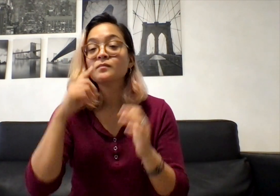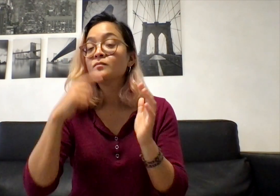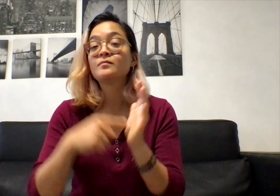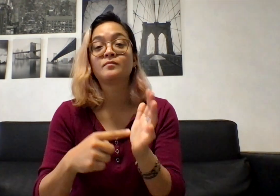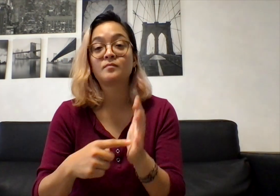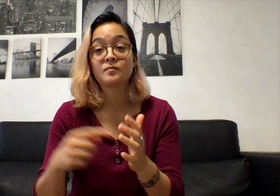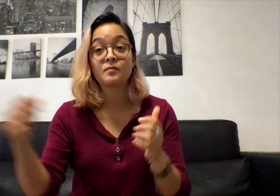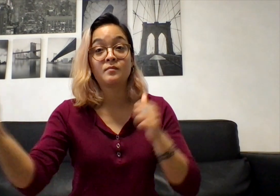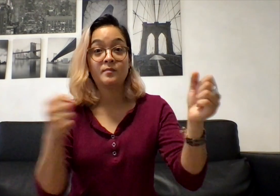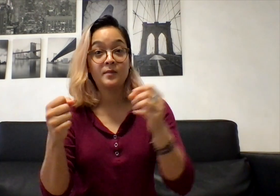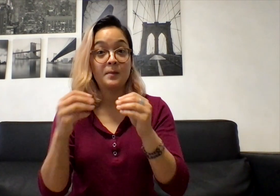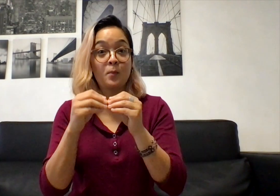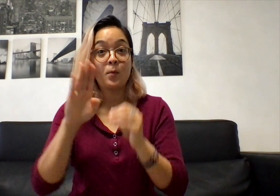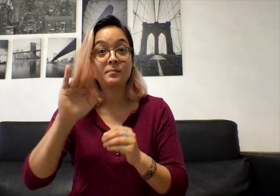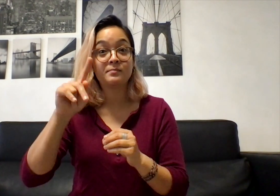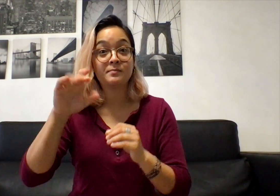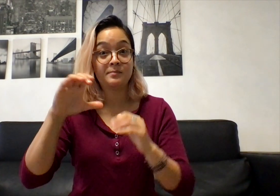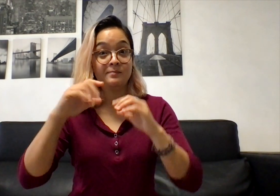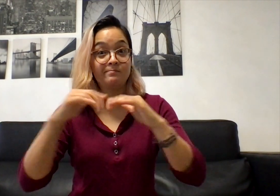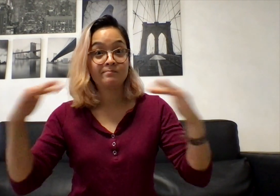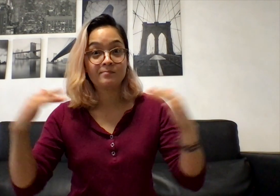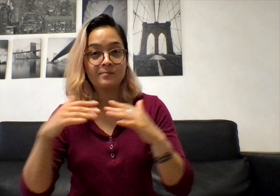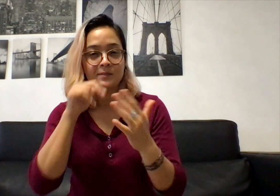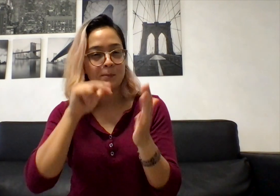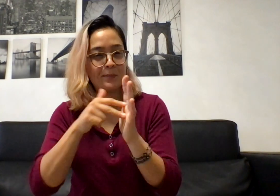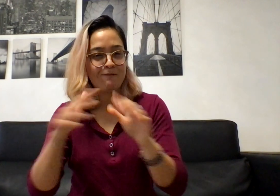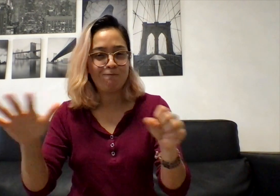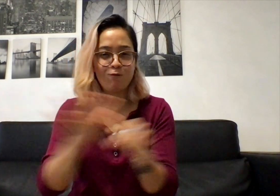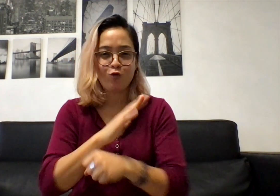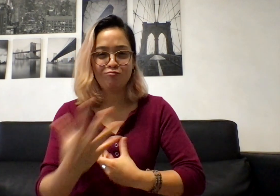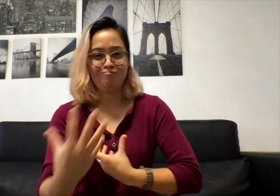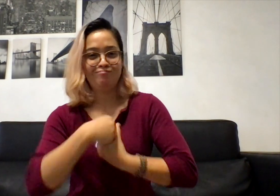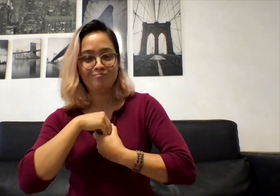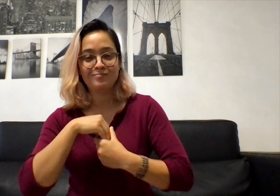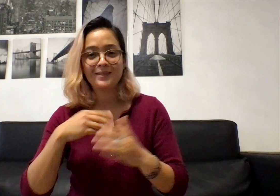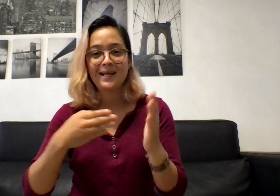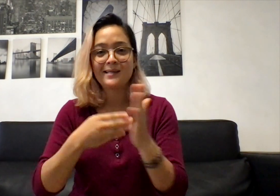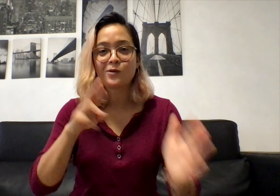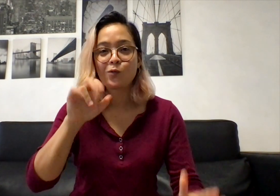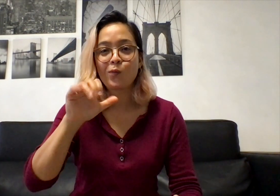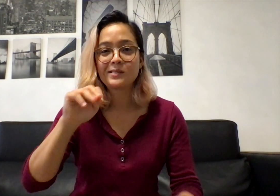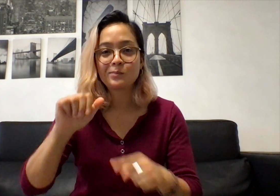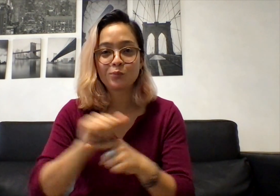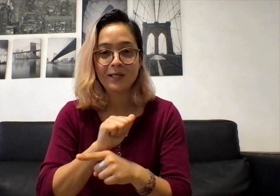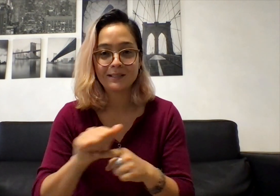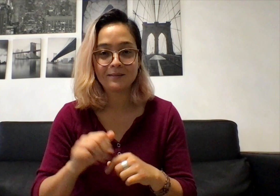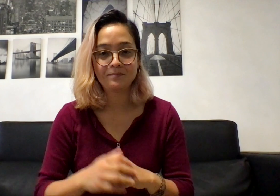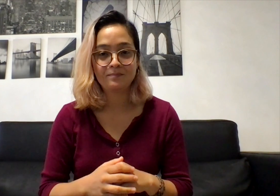As an example, solely increasing organizational diversity is not anti-racism.